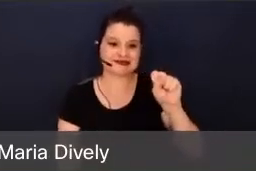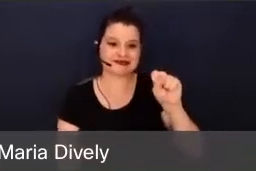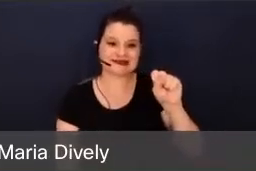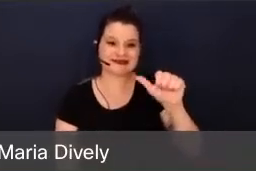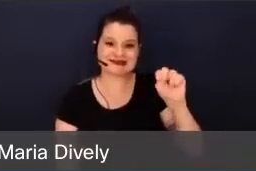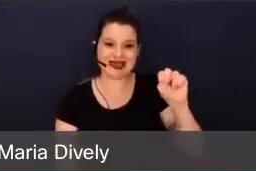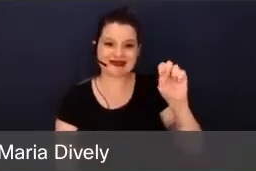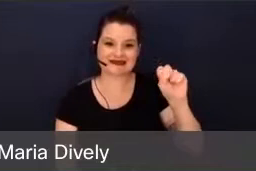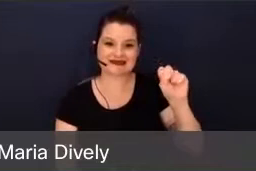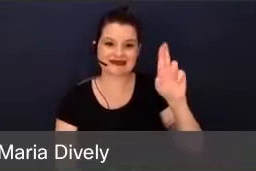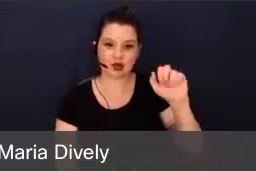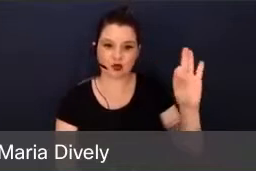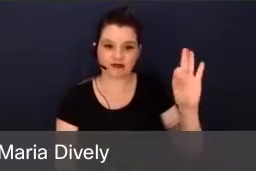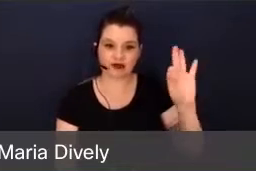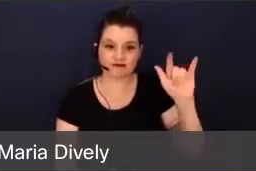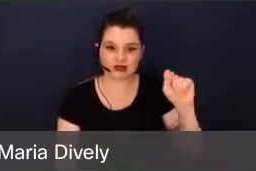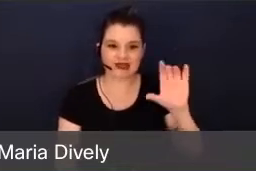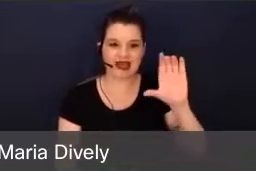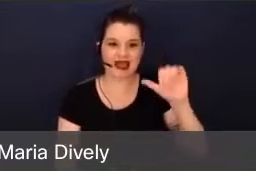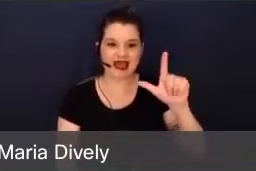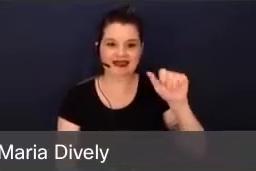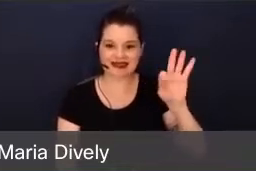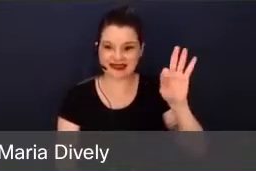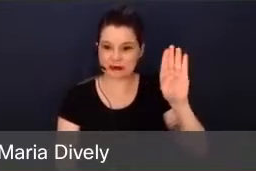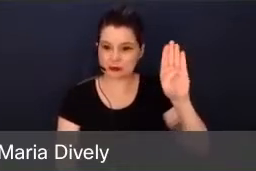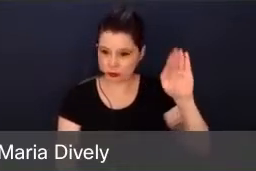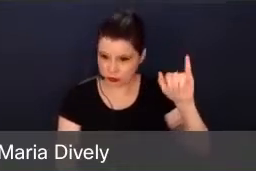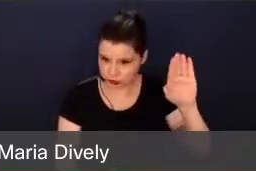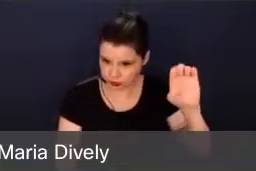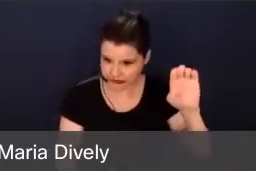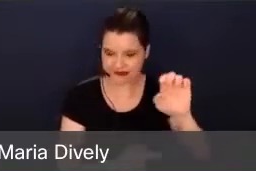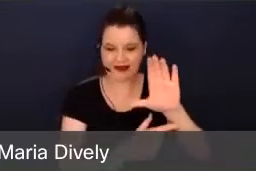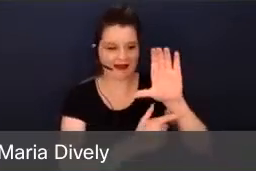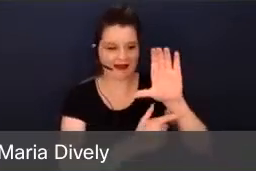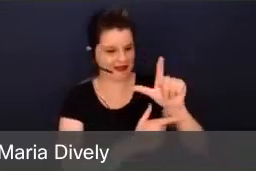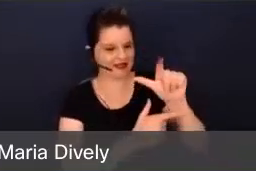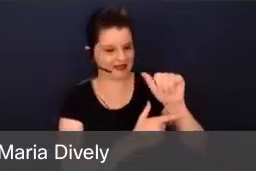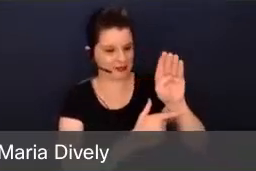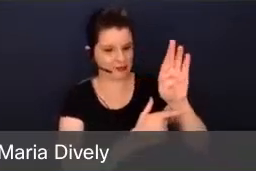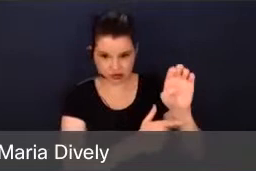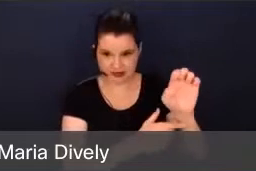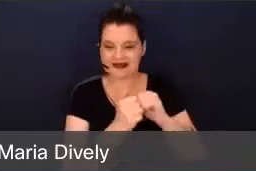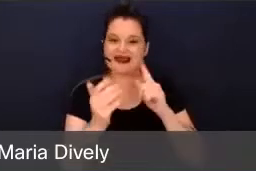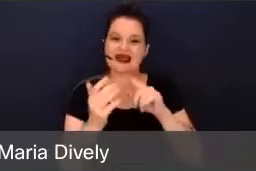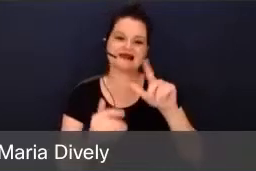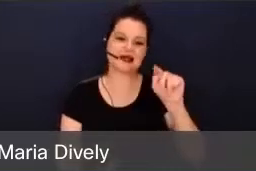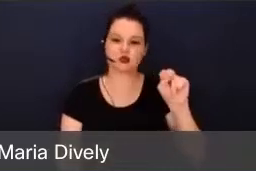So Calibri, which we're using here, is sans serif. Um, an example of a serif font would be like Times New Roman, and it's,